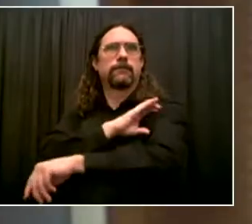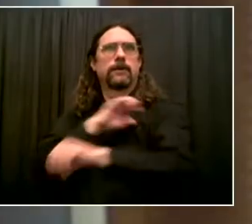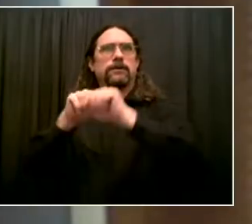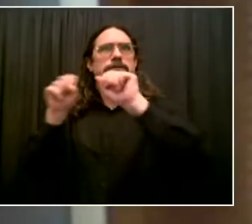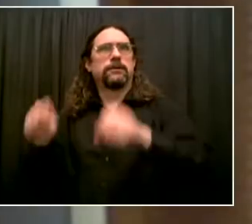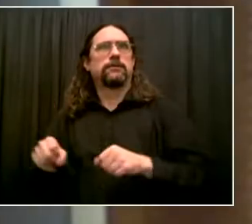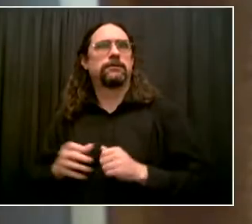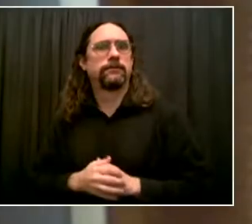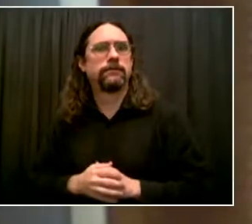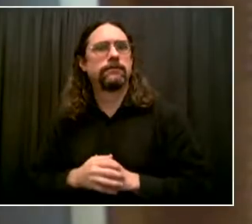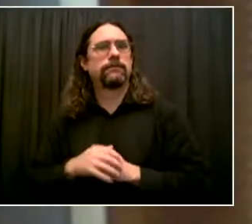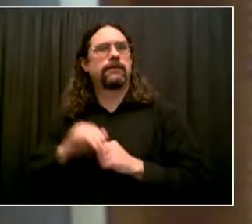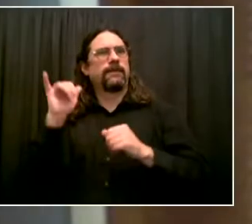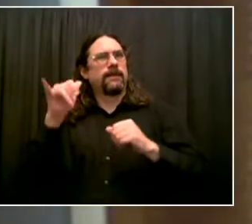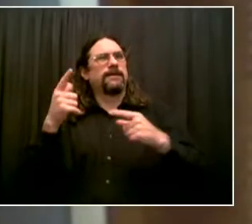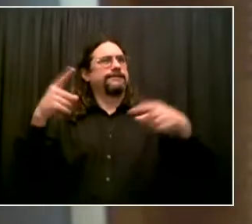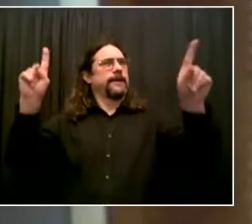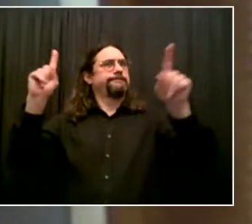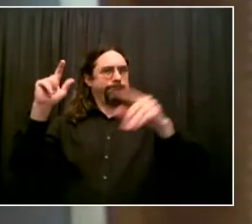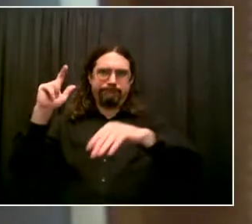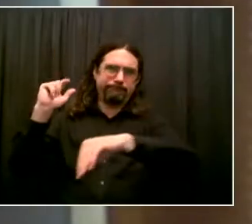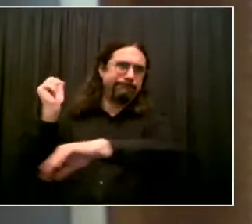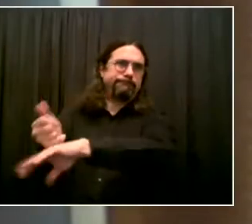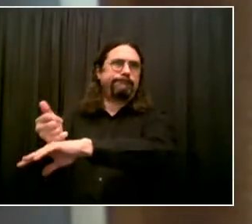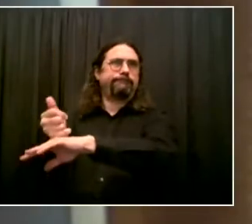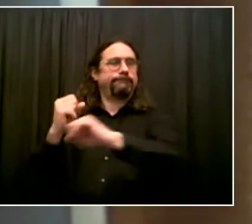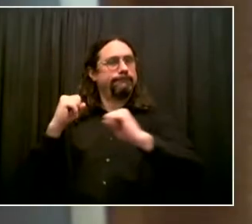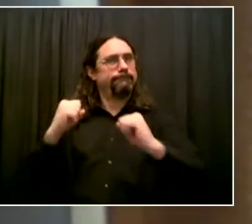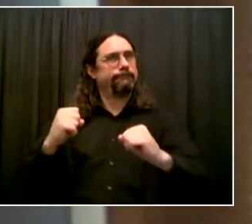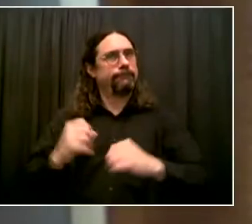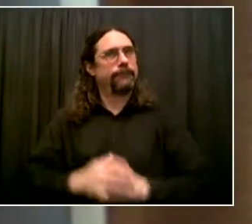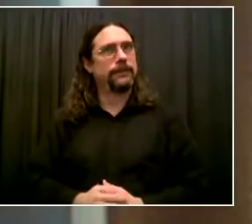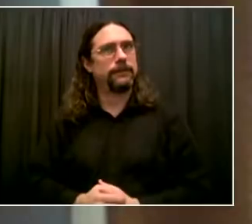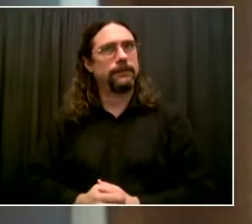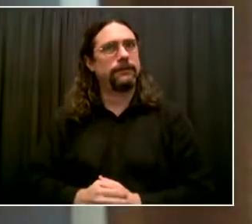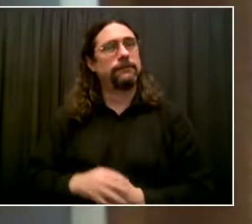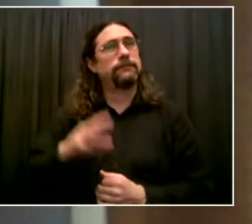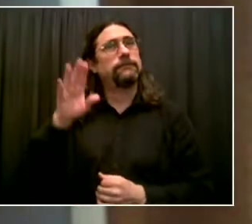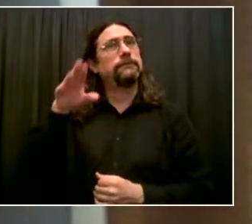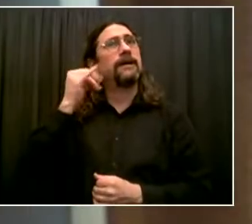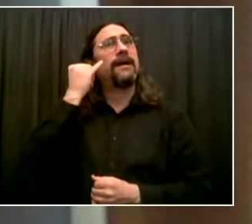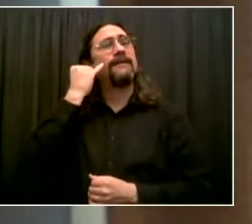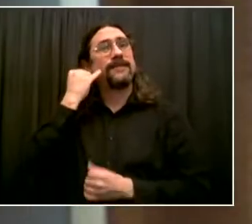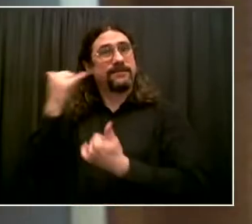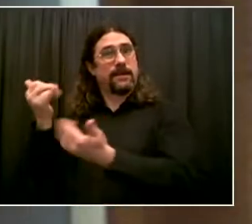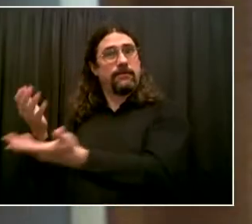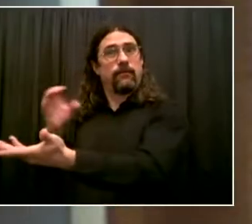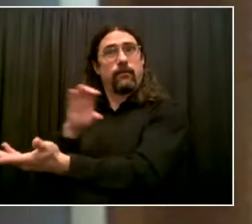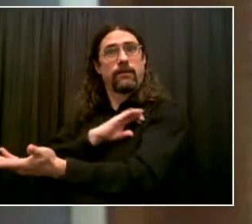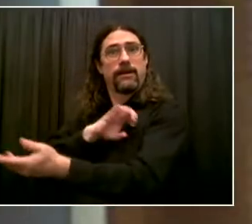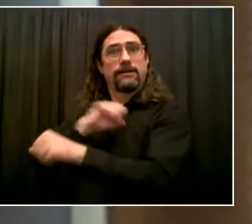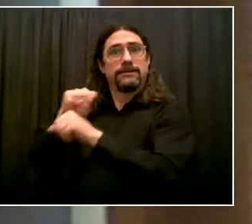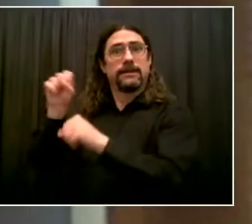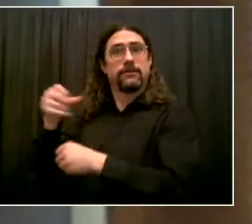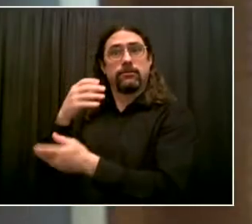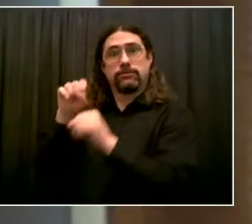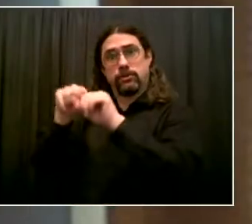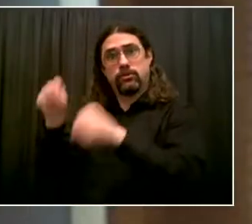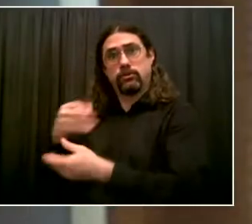DESERVED EIQUTY. THEY DEDICATED HOURS TOWARDS STRATEGIZING AND ORGANIZING AROUND THE NEED FOR A NEW PRECINCT HELPING TO REDUCE